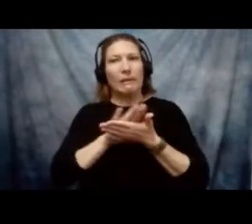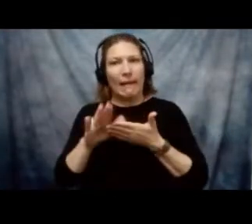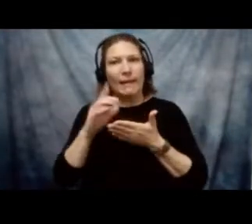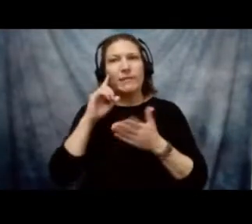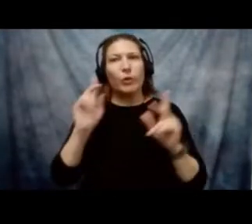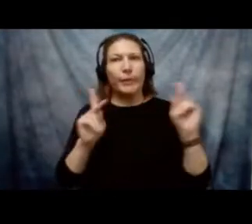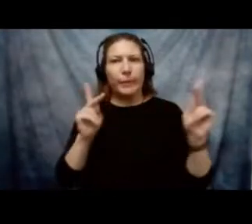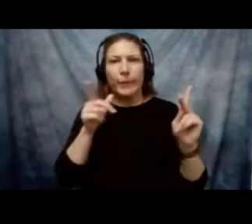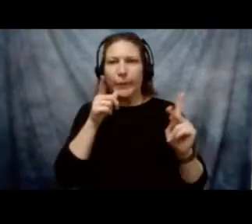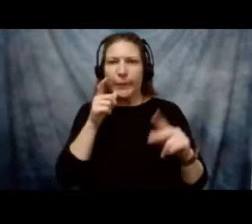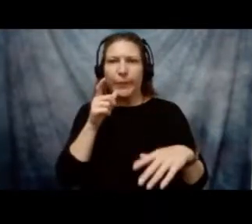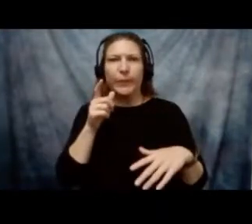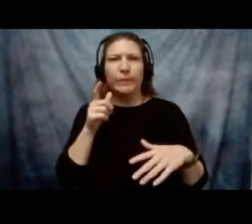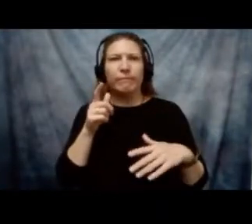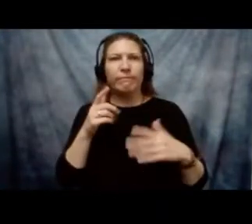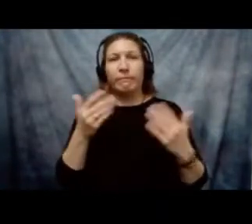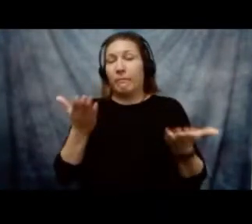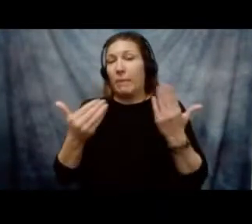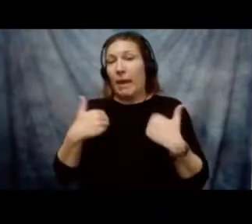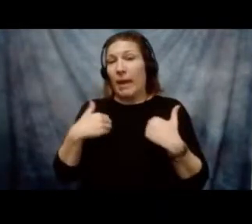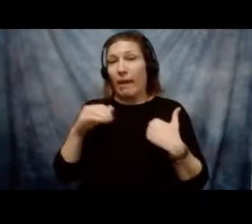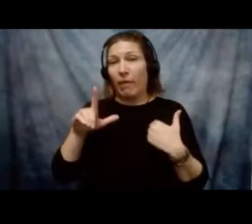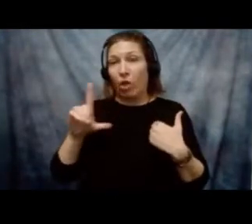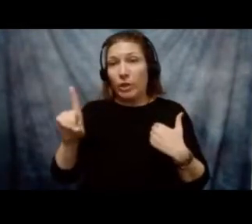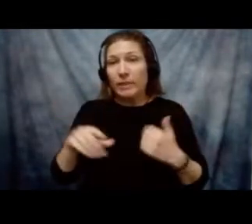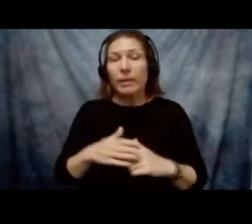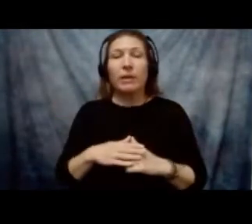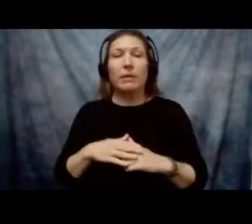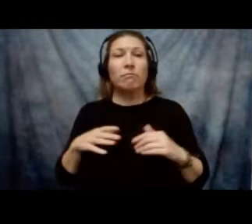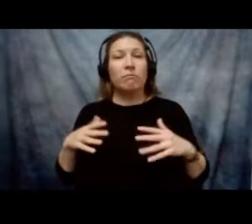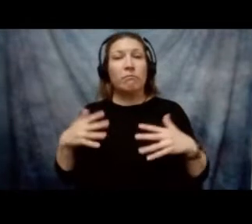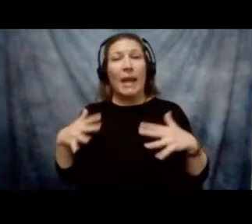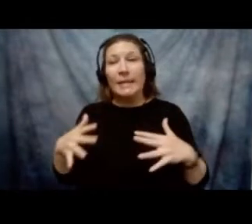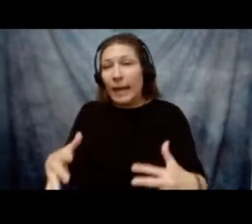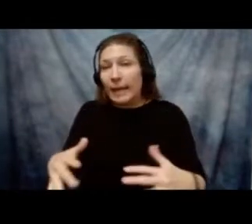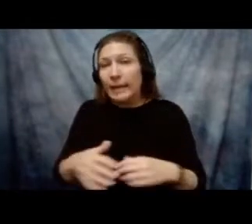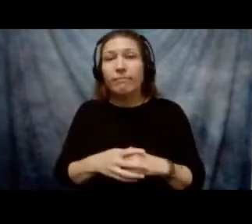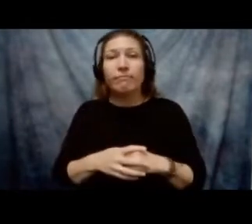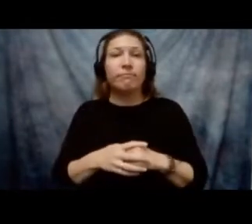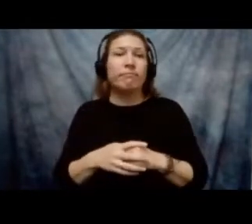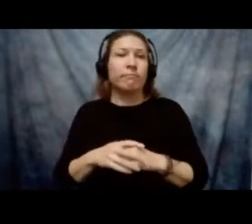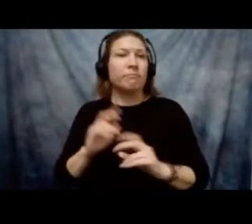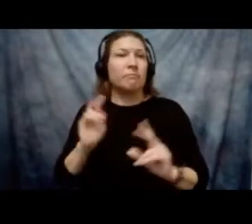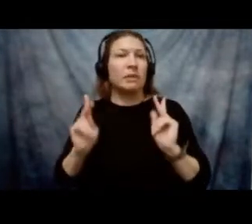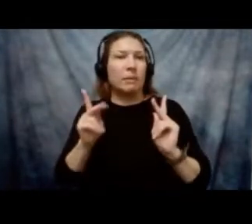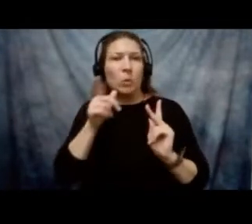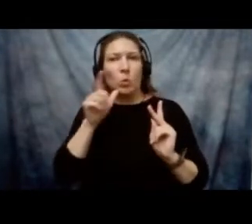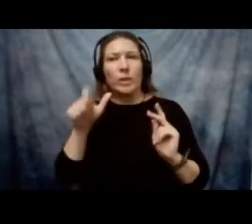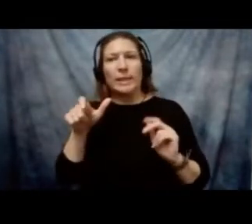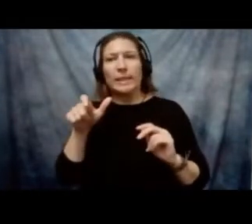disabilities or anxiety um people who need um just a little bit of help but it's actually